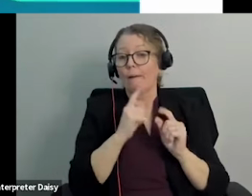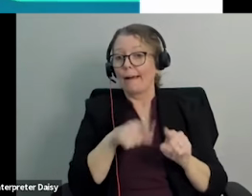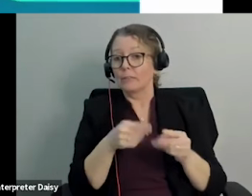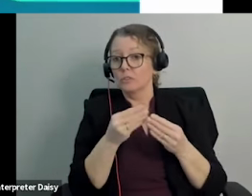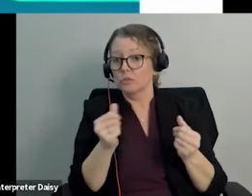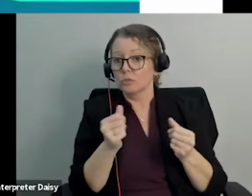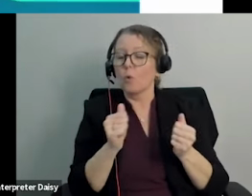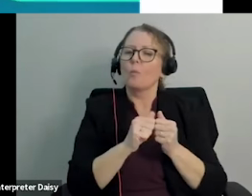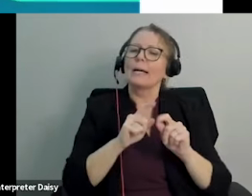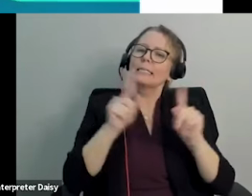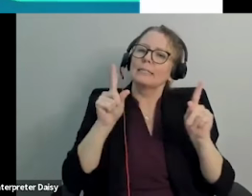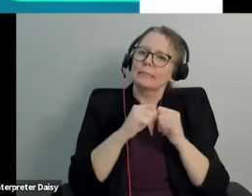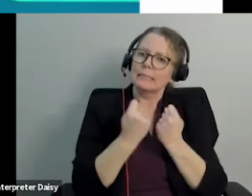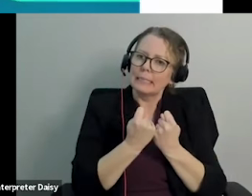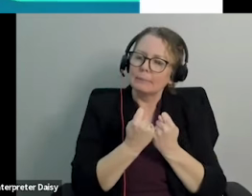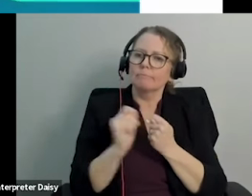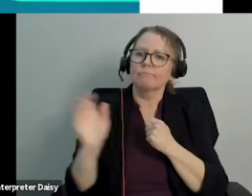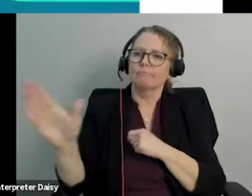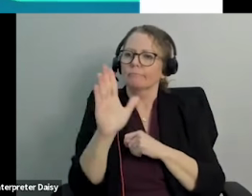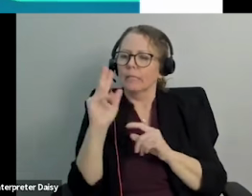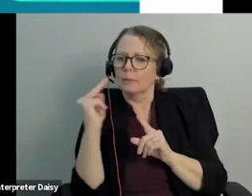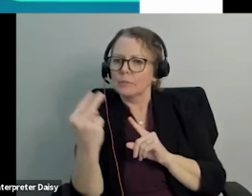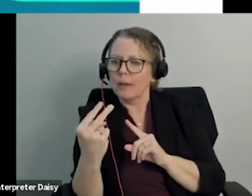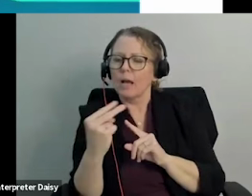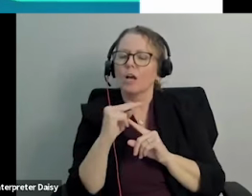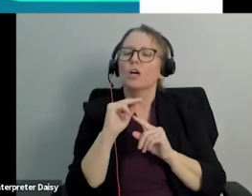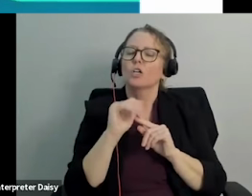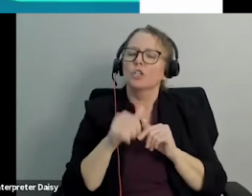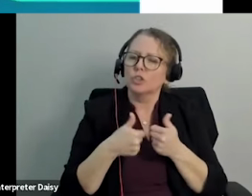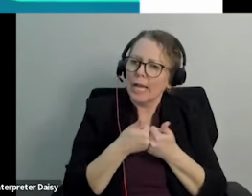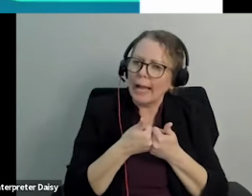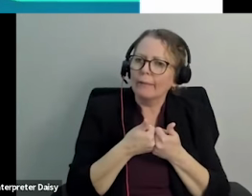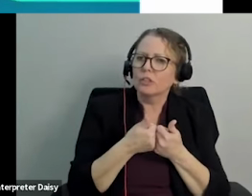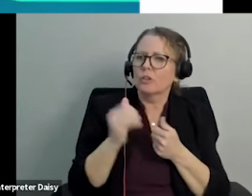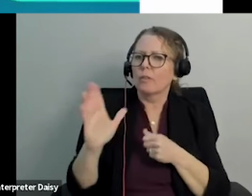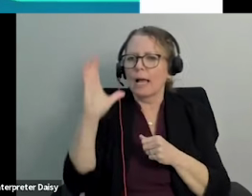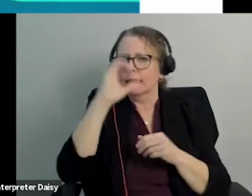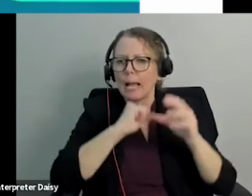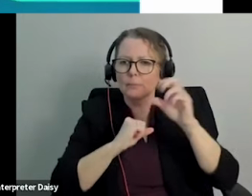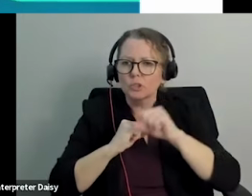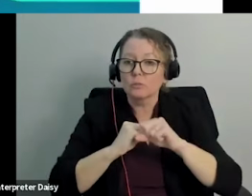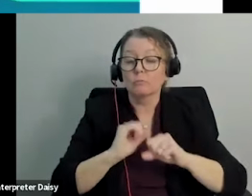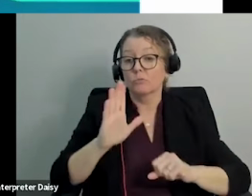By getting different perspectives, by challenging assumptions, you can bring those with lived experience in